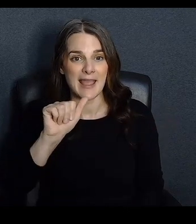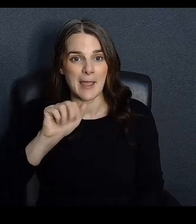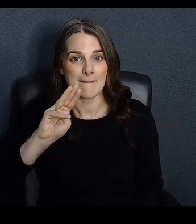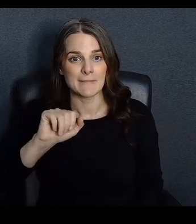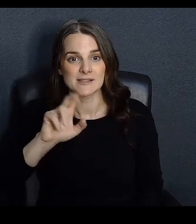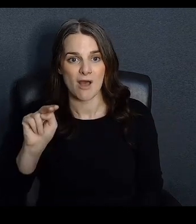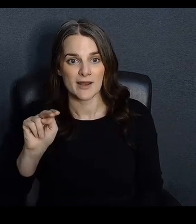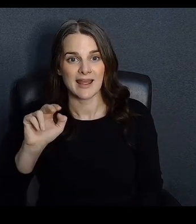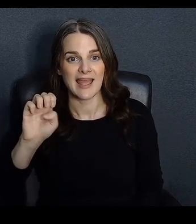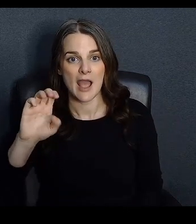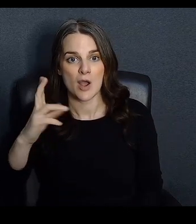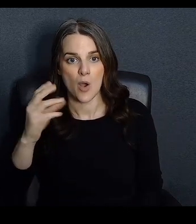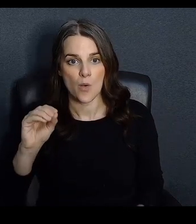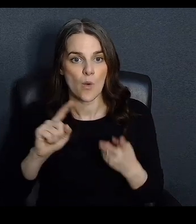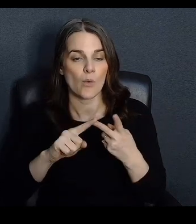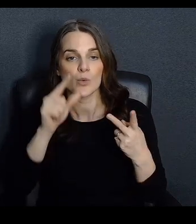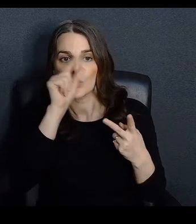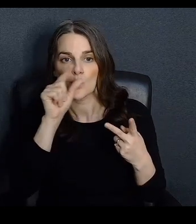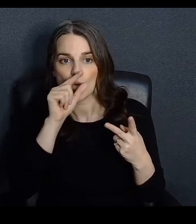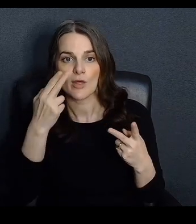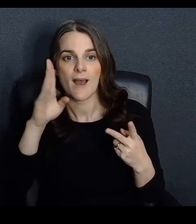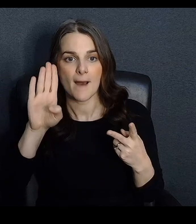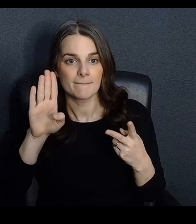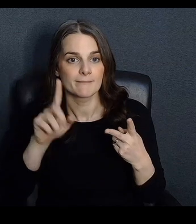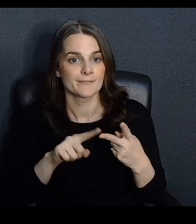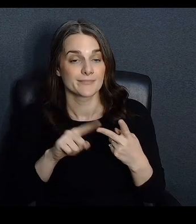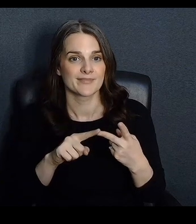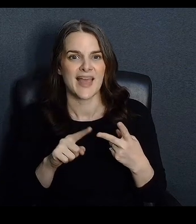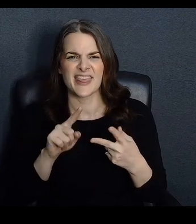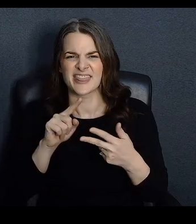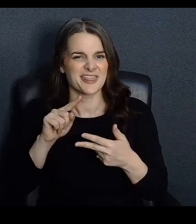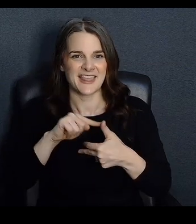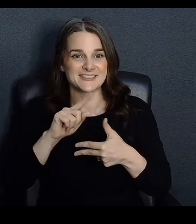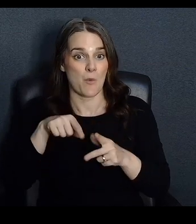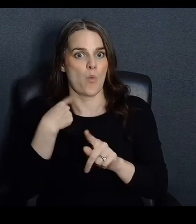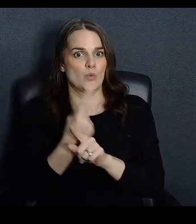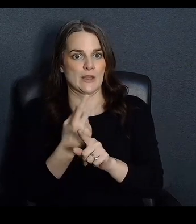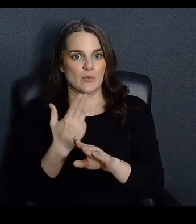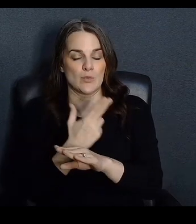or anything like that. They just use your phone and the tag.